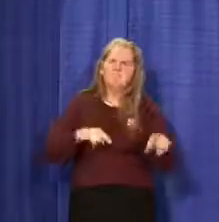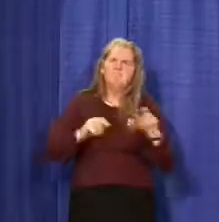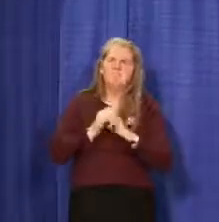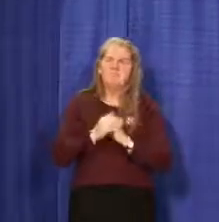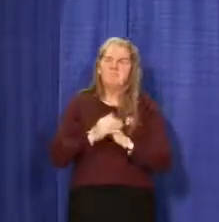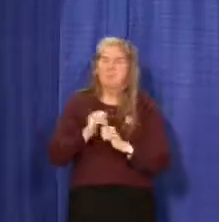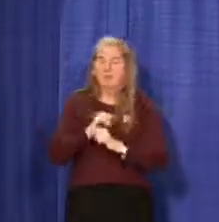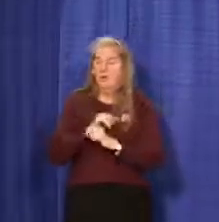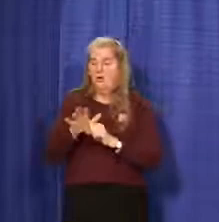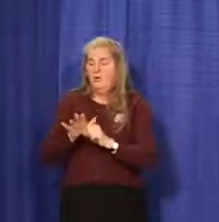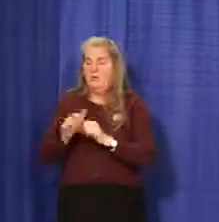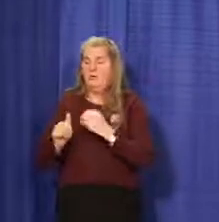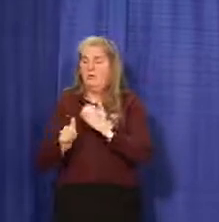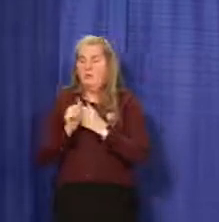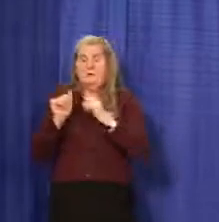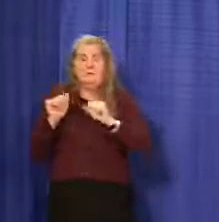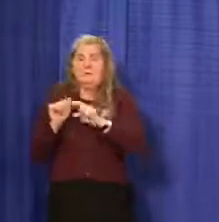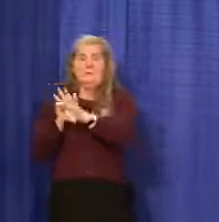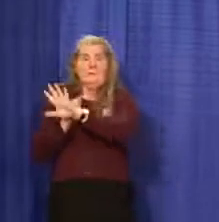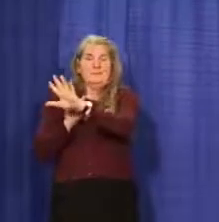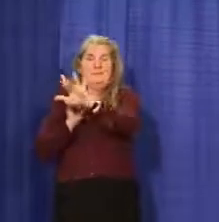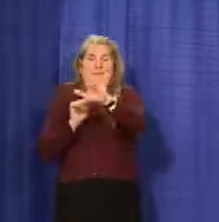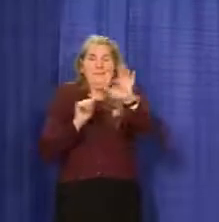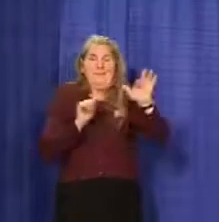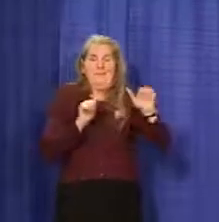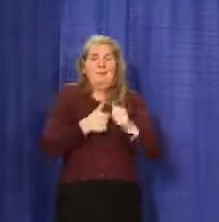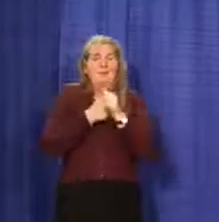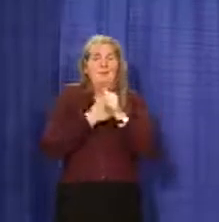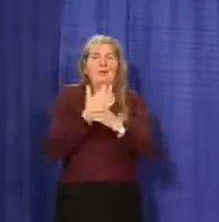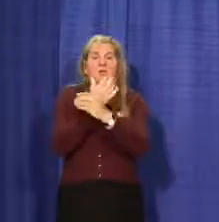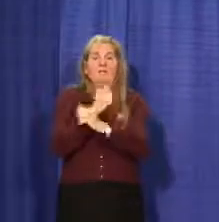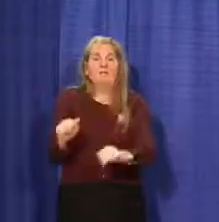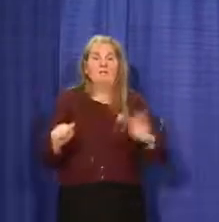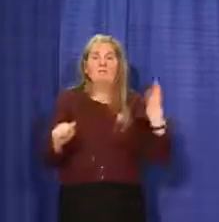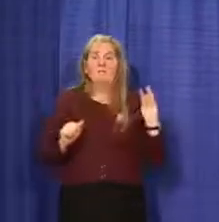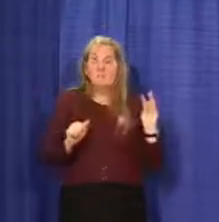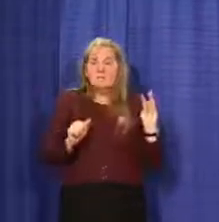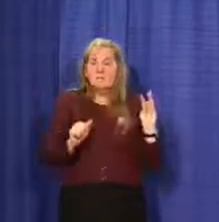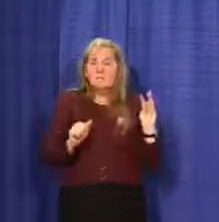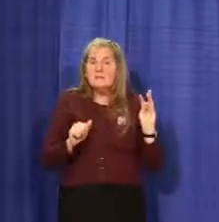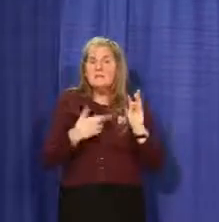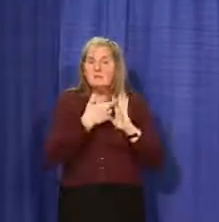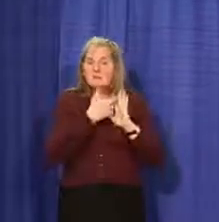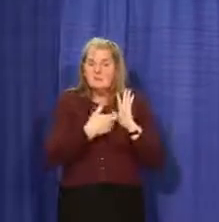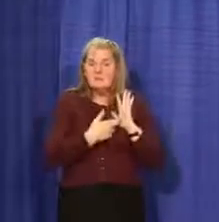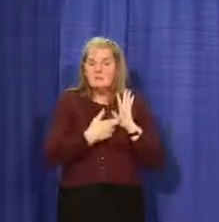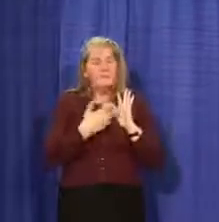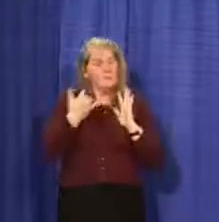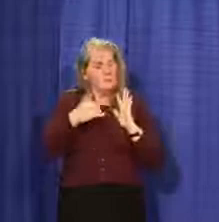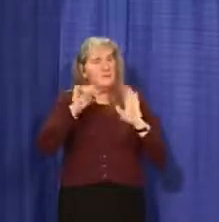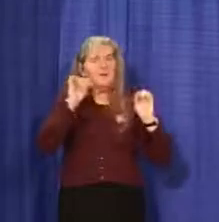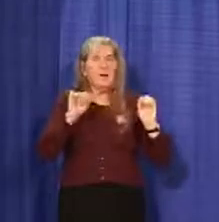While living with COVID risk and observing the Safe Six measures, we can still continue to thrive,